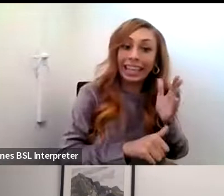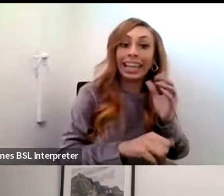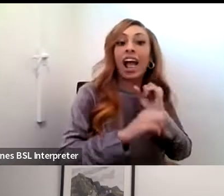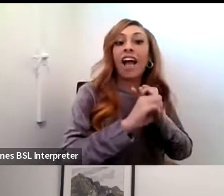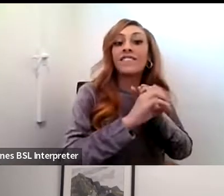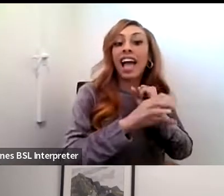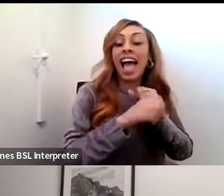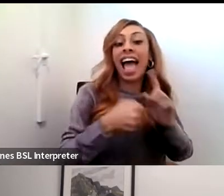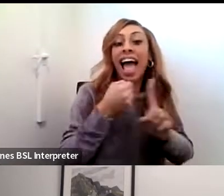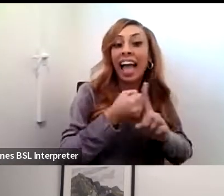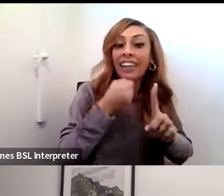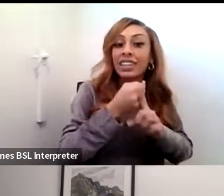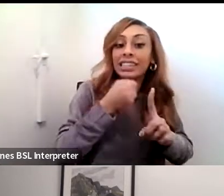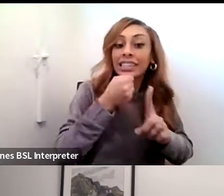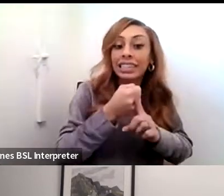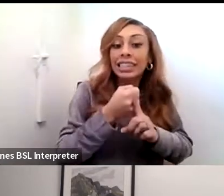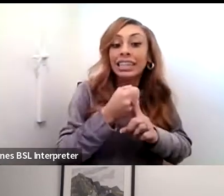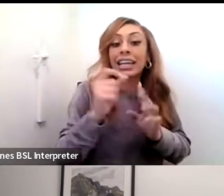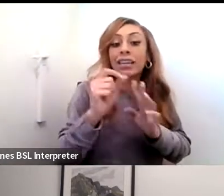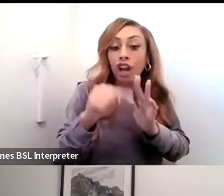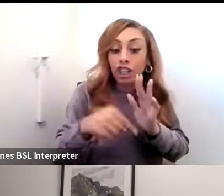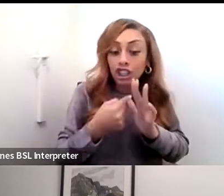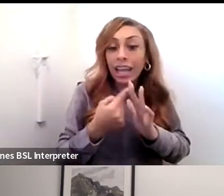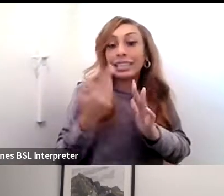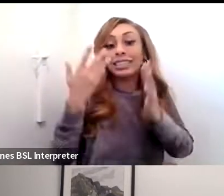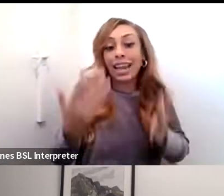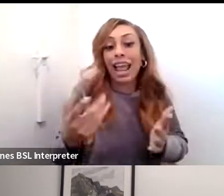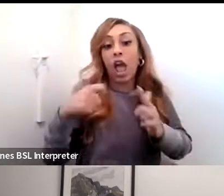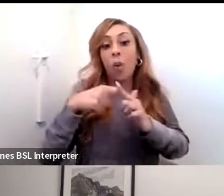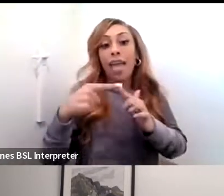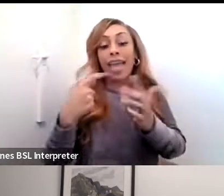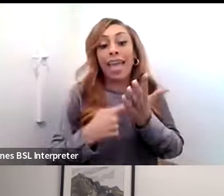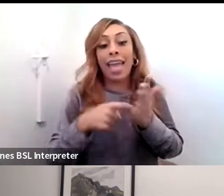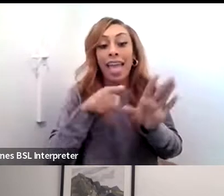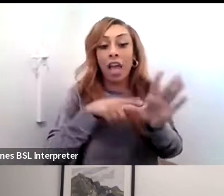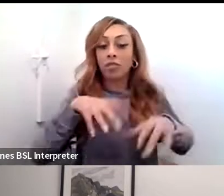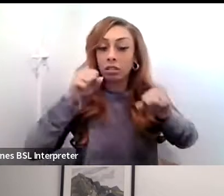in which Kerry can now start to explore what this all means.